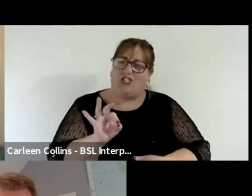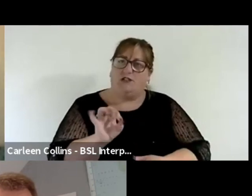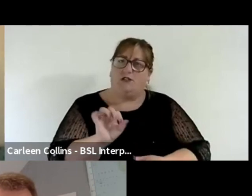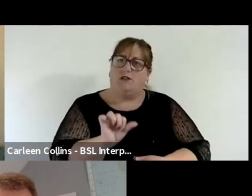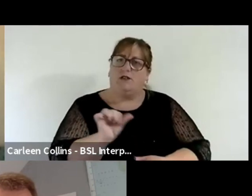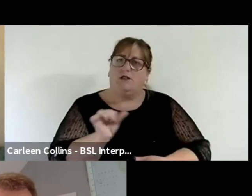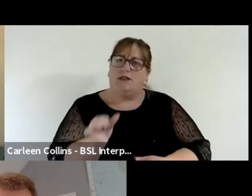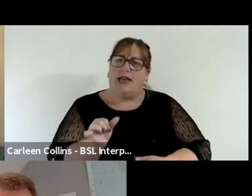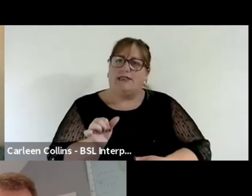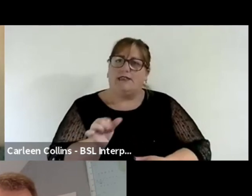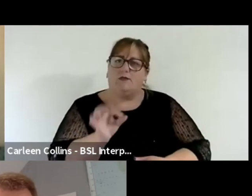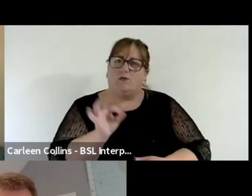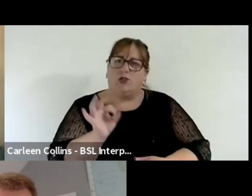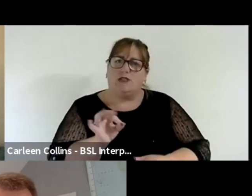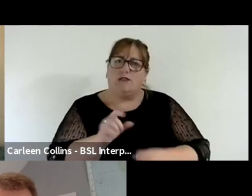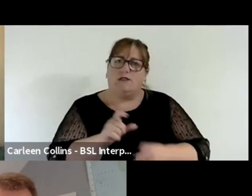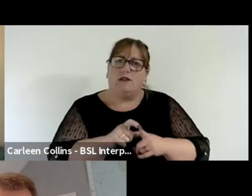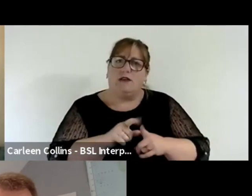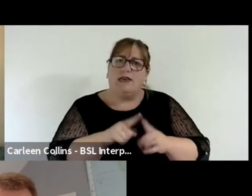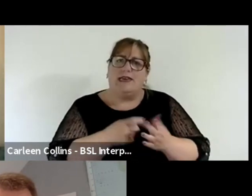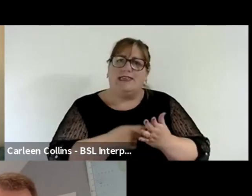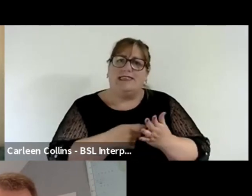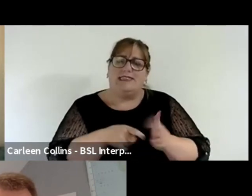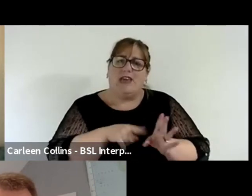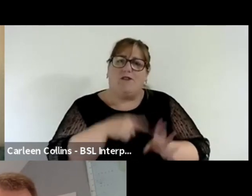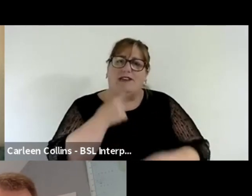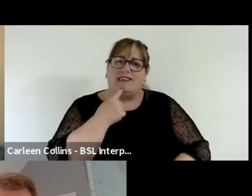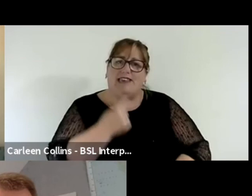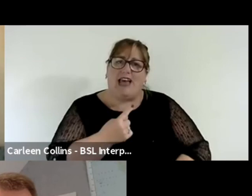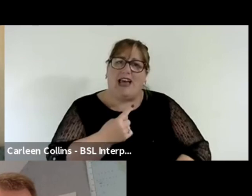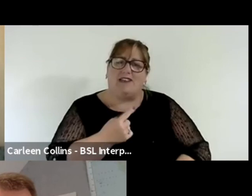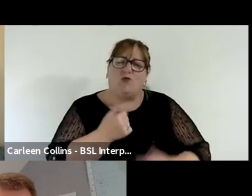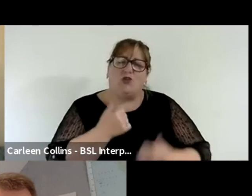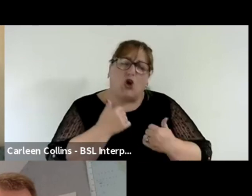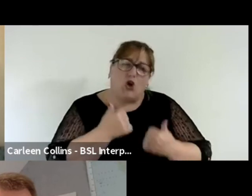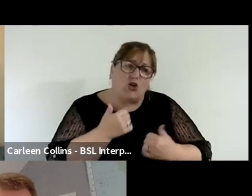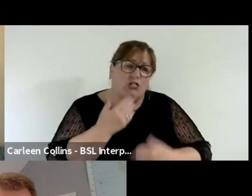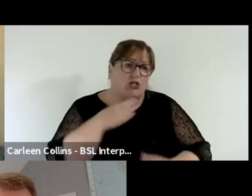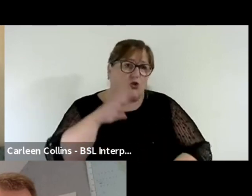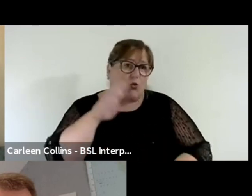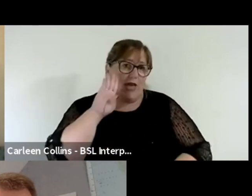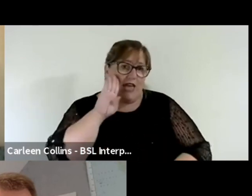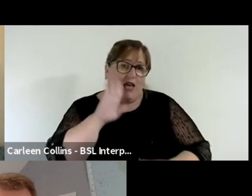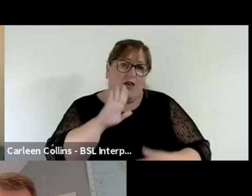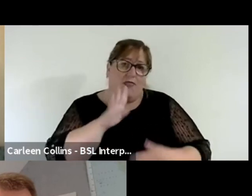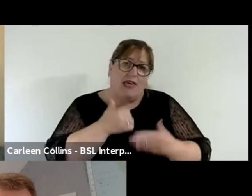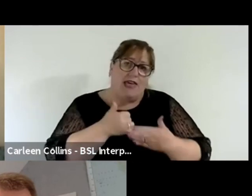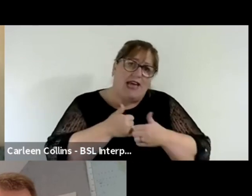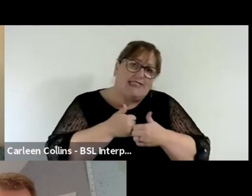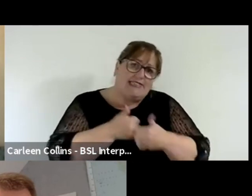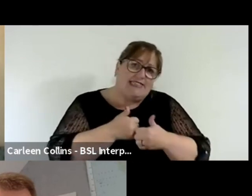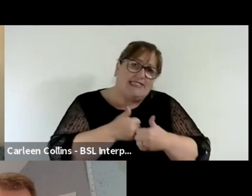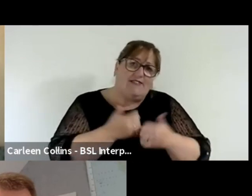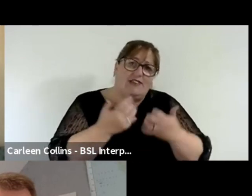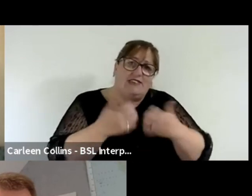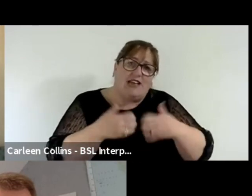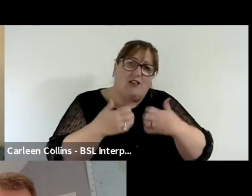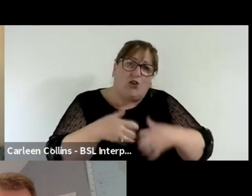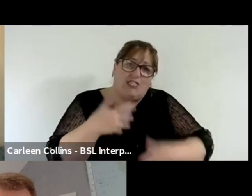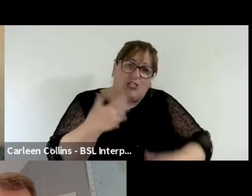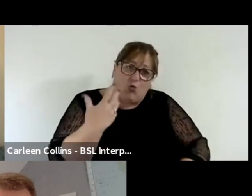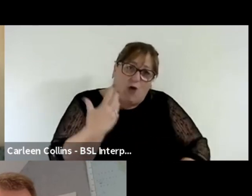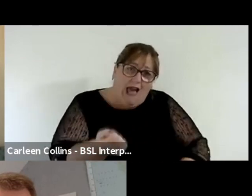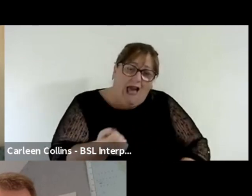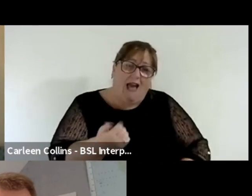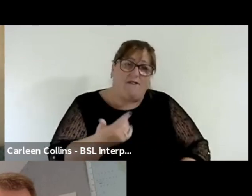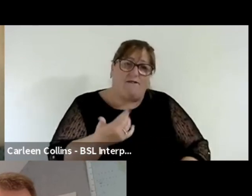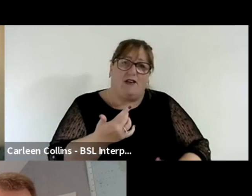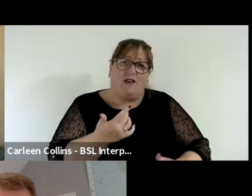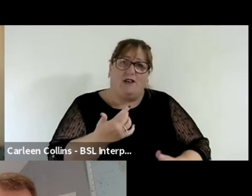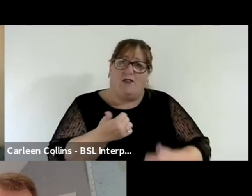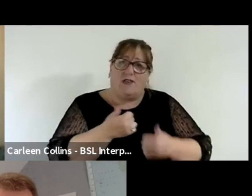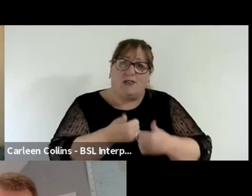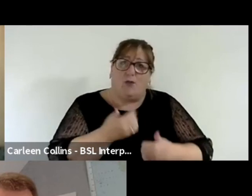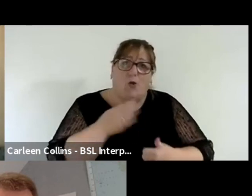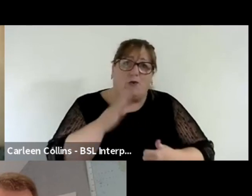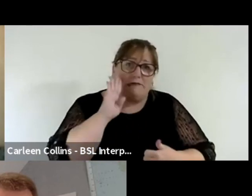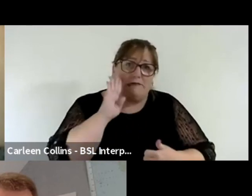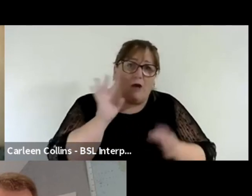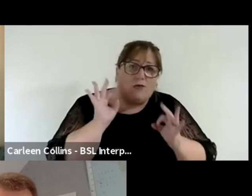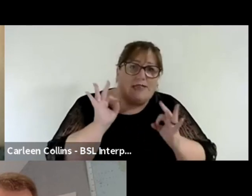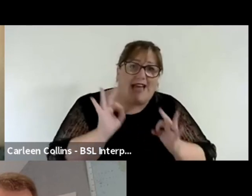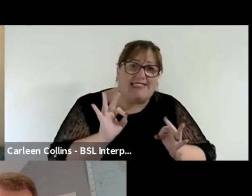That was an excellent question.